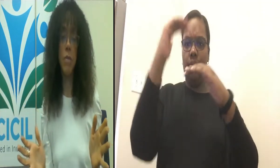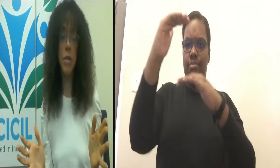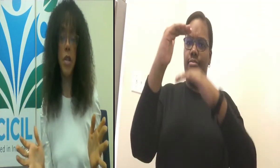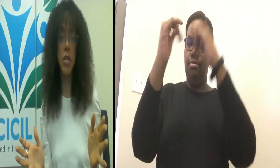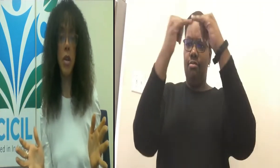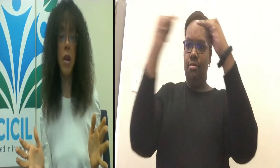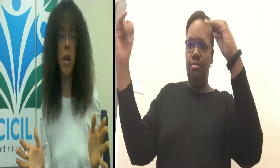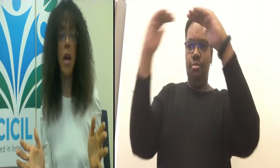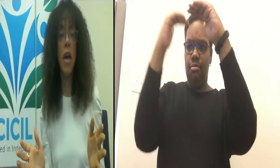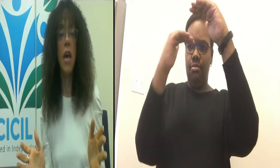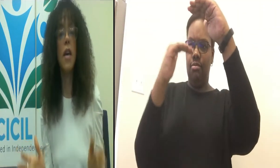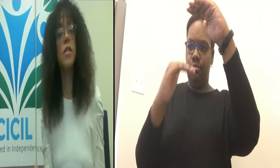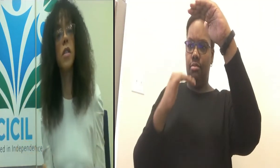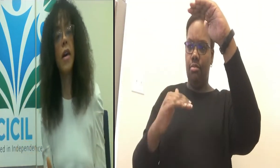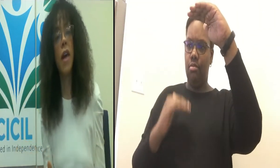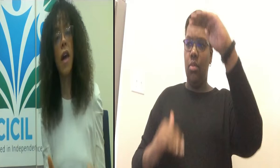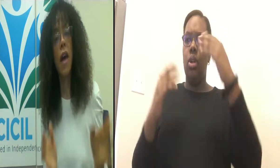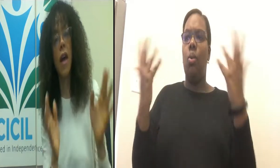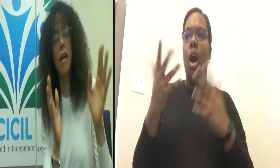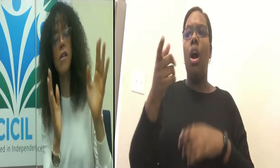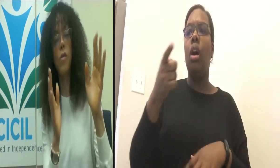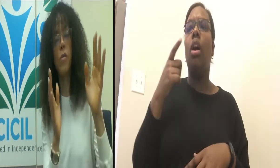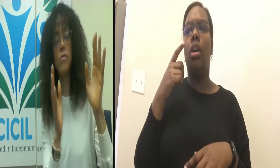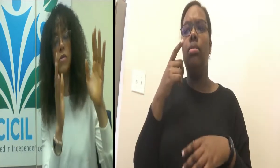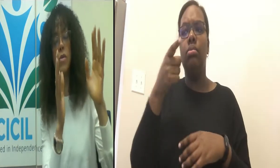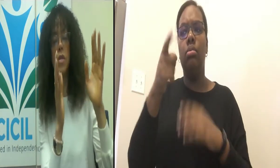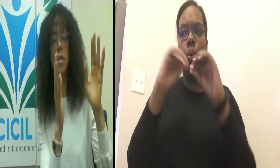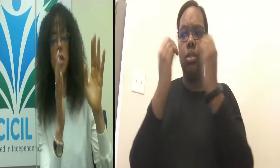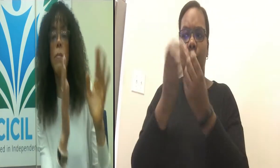photograph. Balance sheet or statement of financial